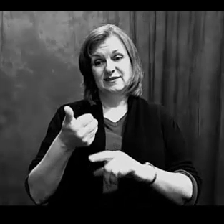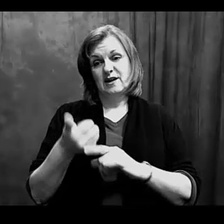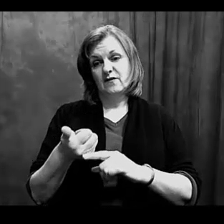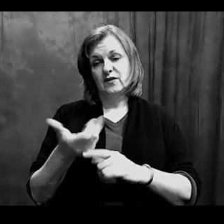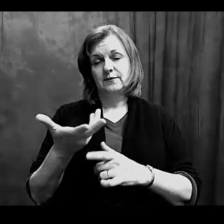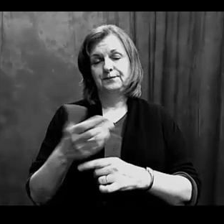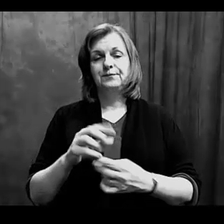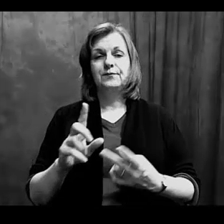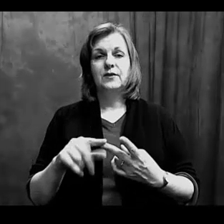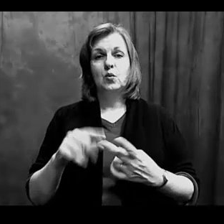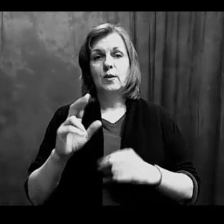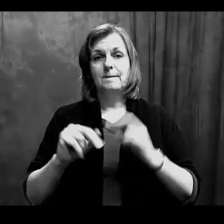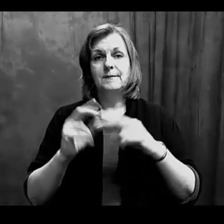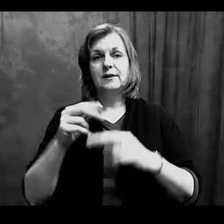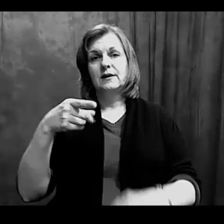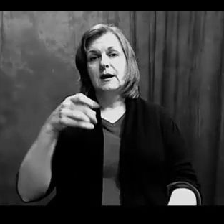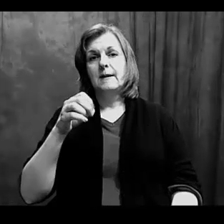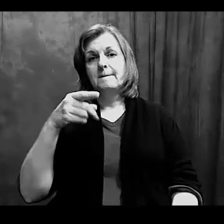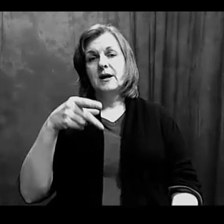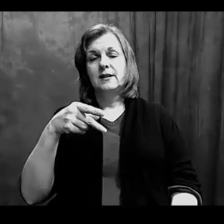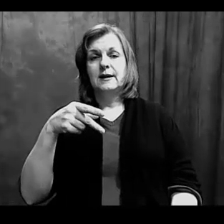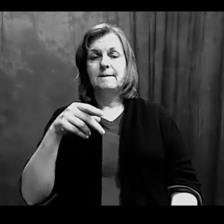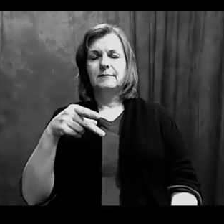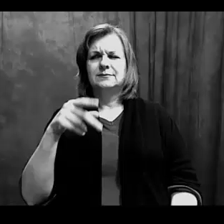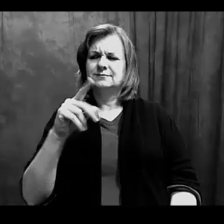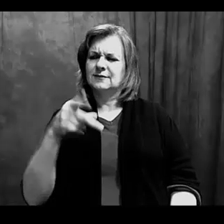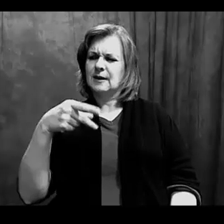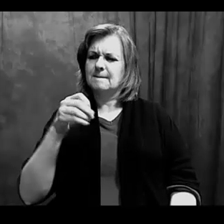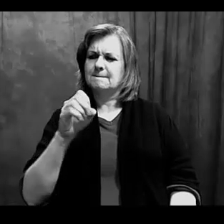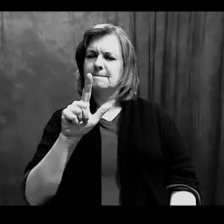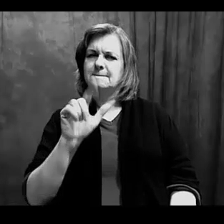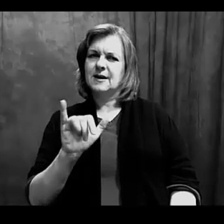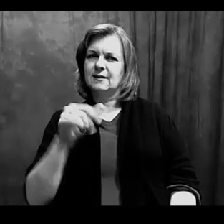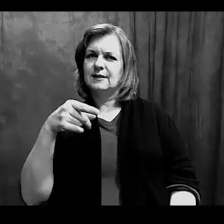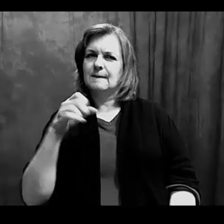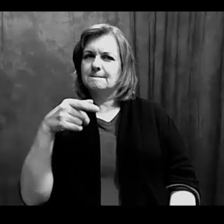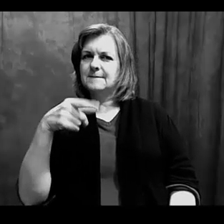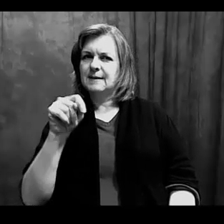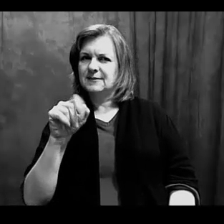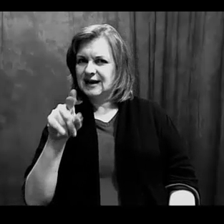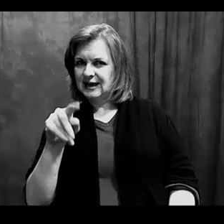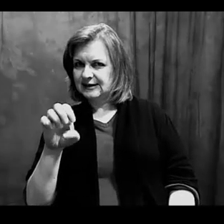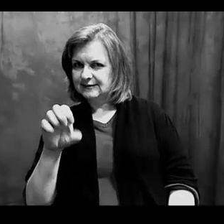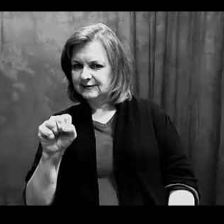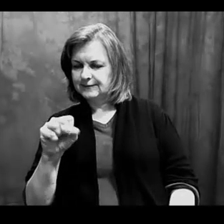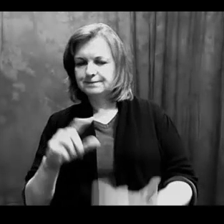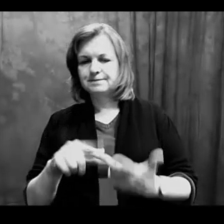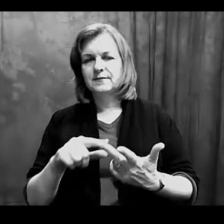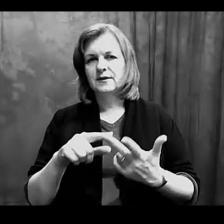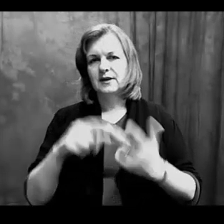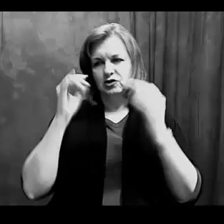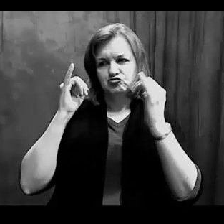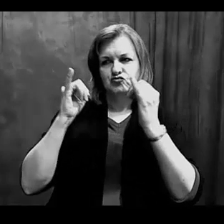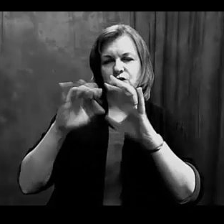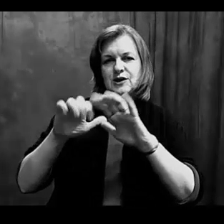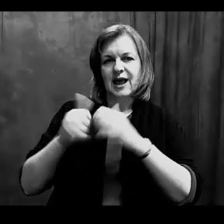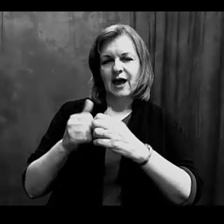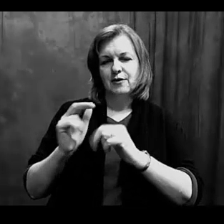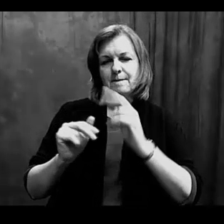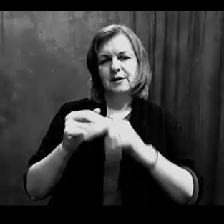of Genetics" DNA gives information to RNA -- RNA